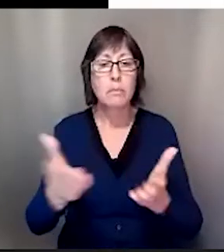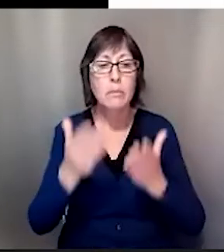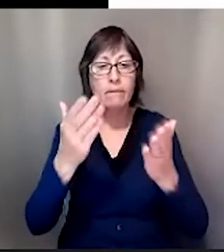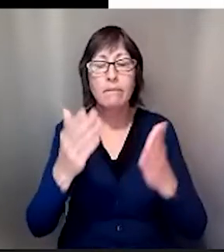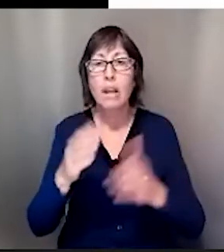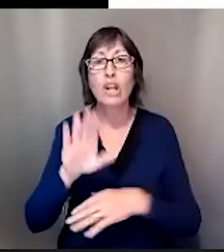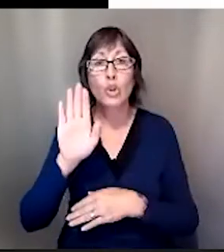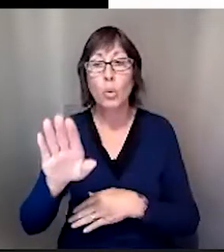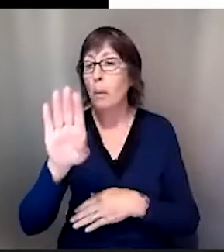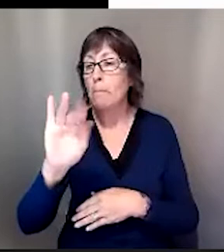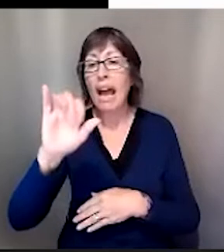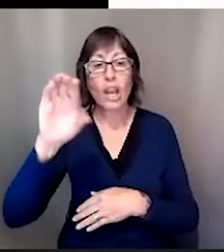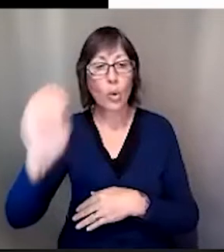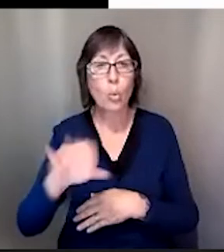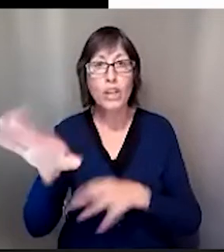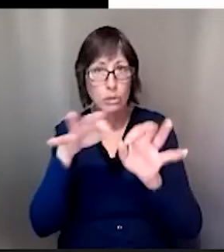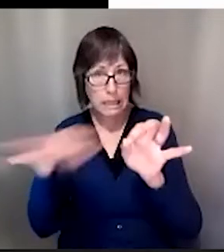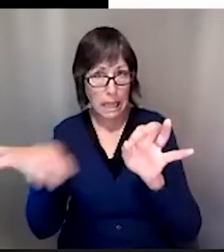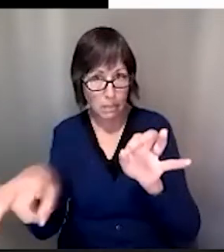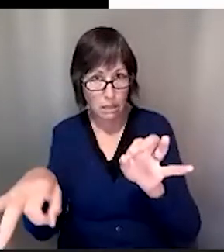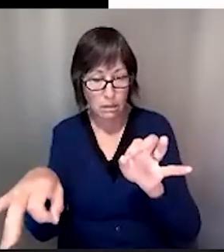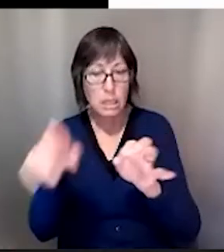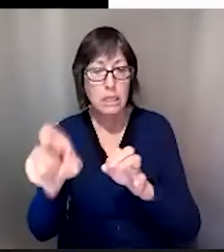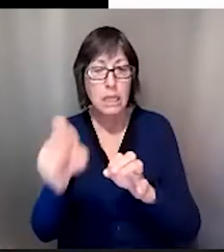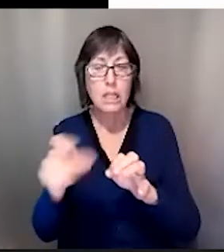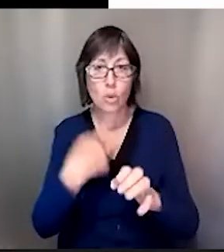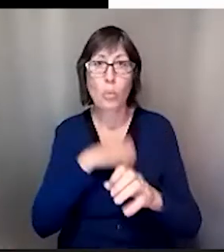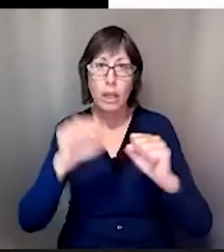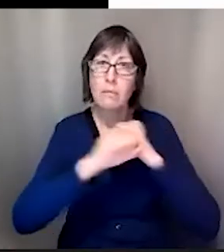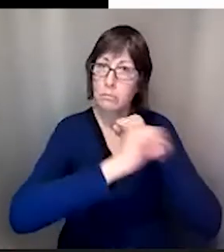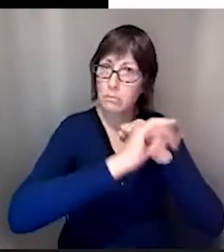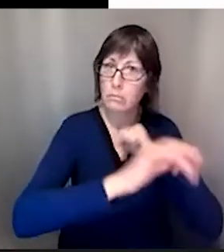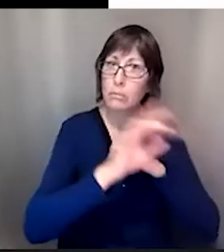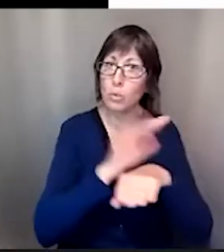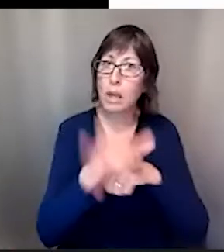and artwork statement that may be used in communications about the banner program. Work